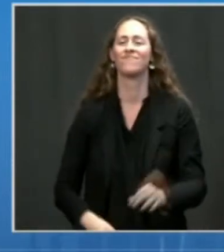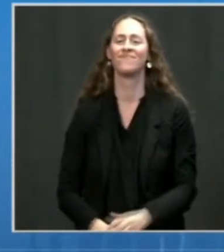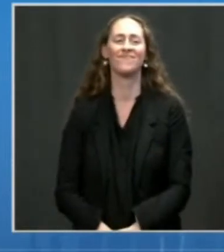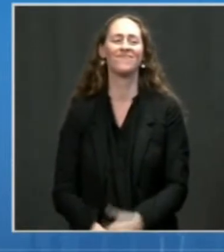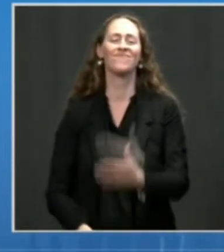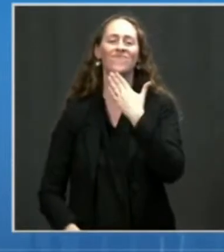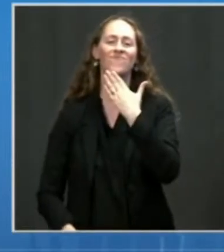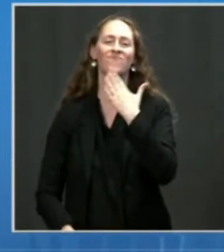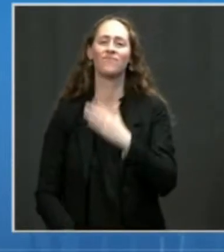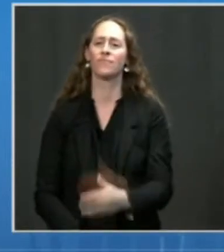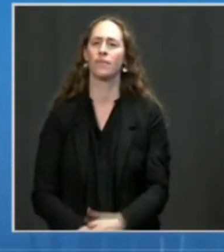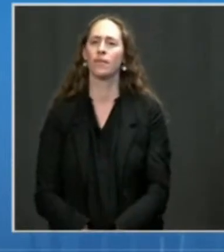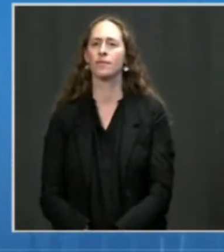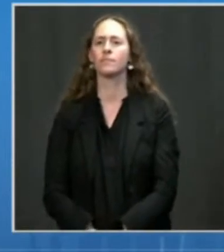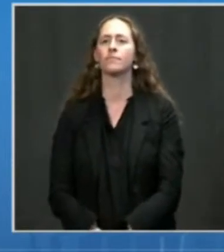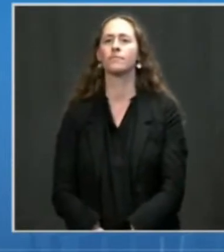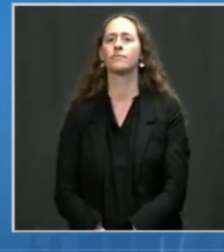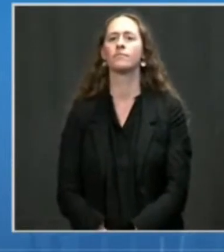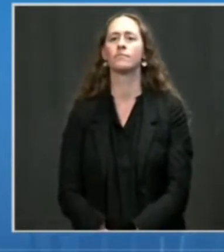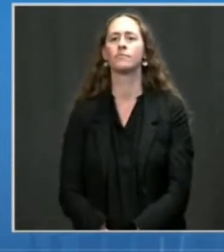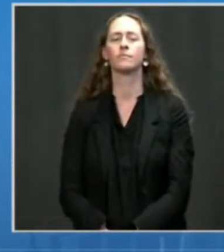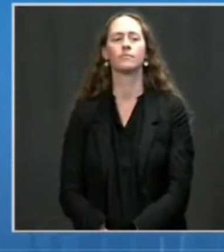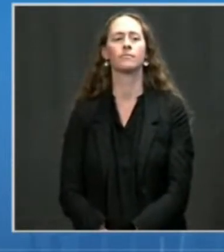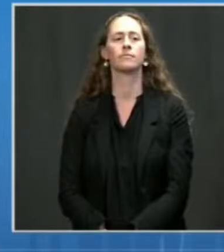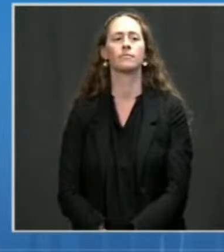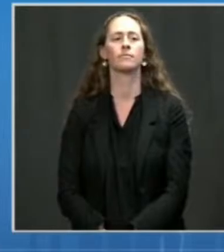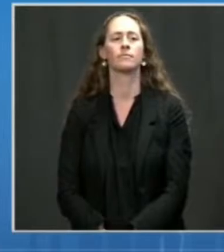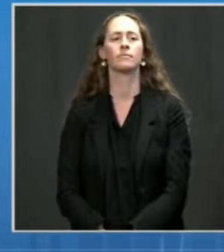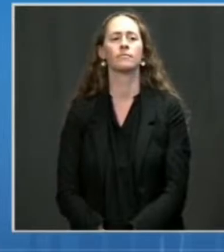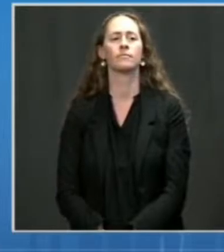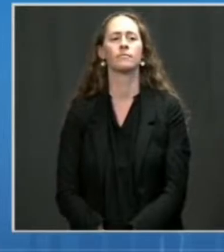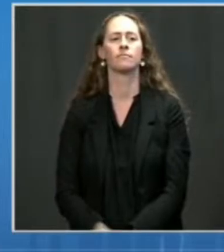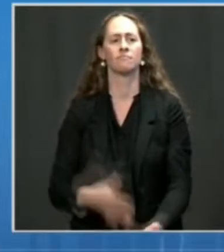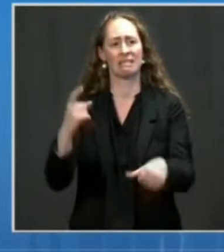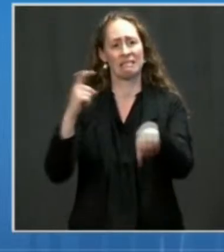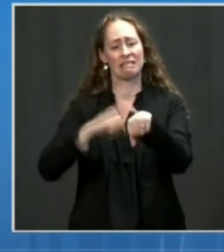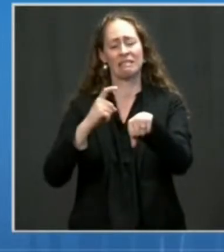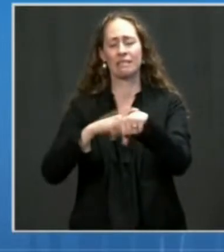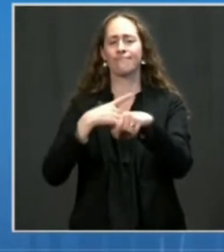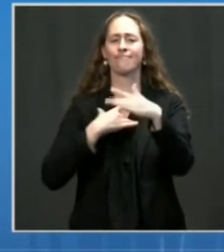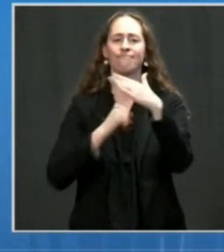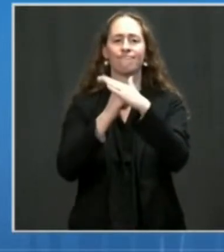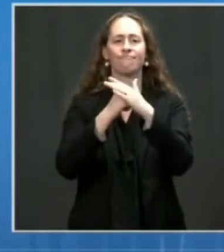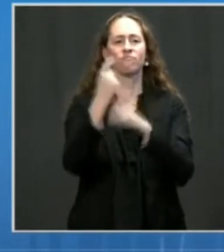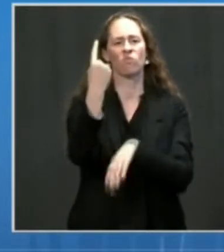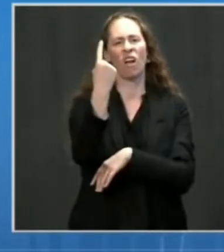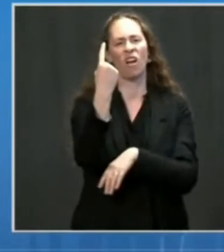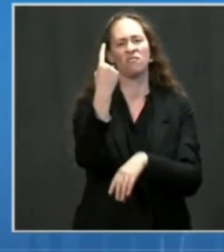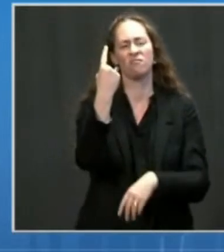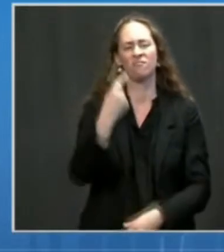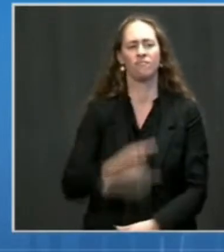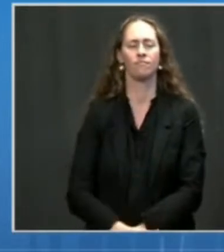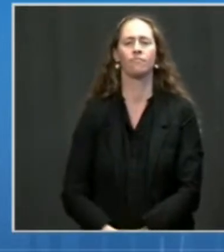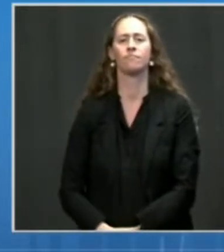RESULT IN HOSPITALIZATION OR DEATH. THANKS, JEFF. THANK YOU, DR. FAUCI. OKAY. FIRST QUESTION, PLEASE. PLEASE KEEP YOUR QUESTION TO